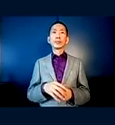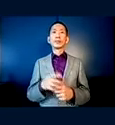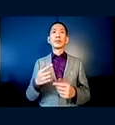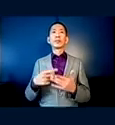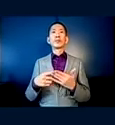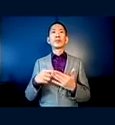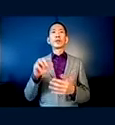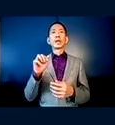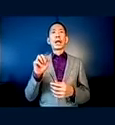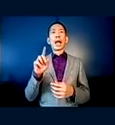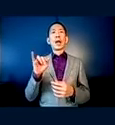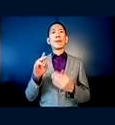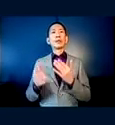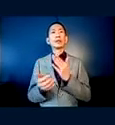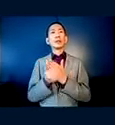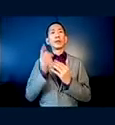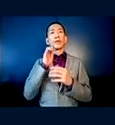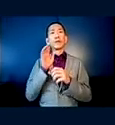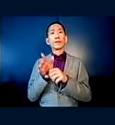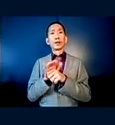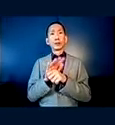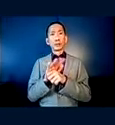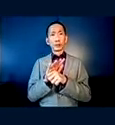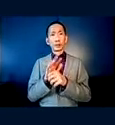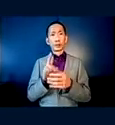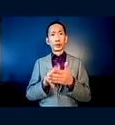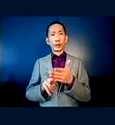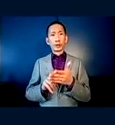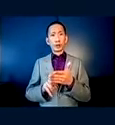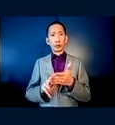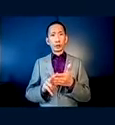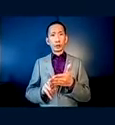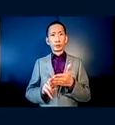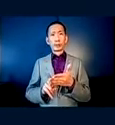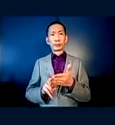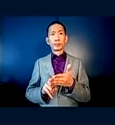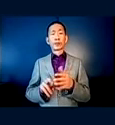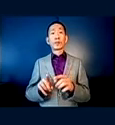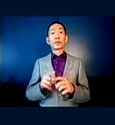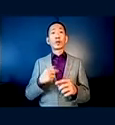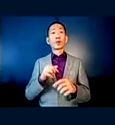I'LL TALK MORE ABOUT THE ADMINISTRATIVE SUPPLEMENTS FOR THE CORONAVIRUS RESEARCH.